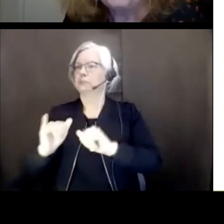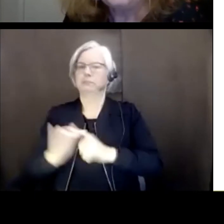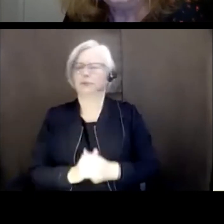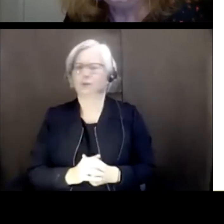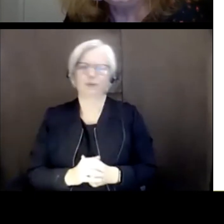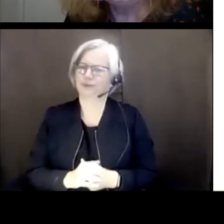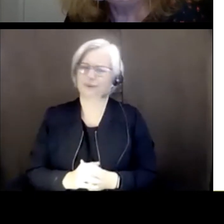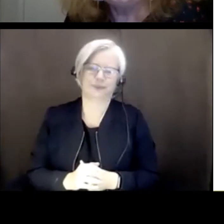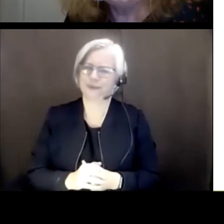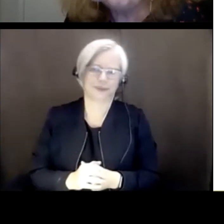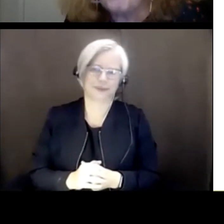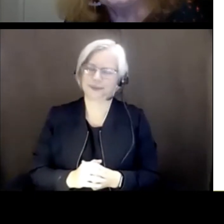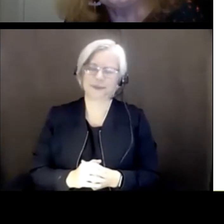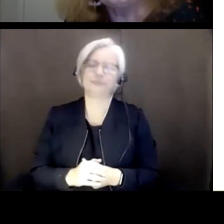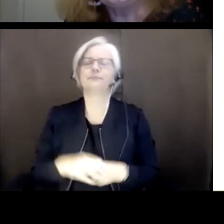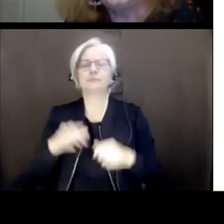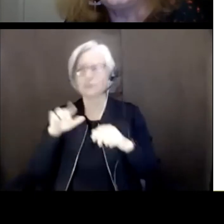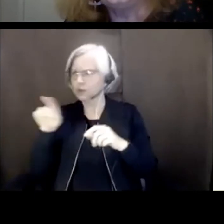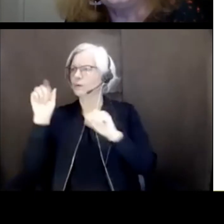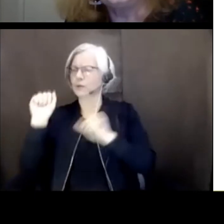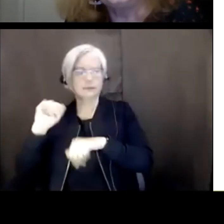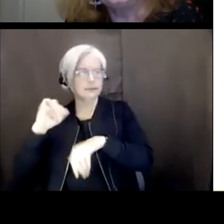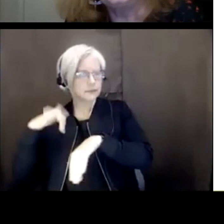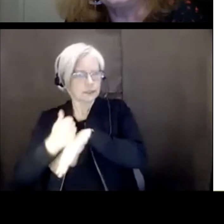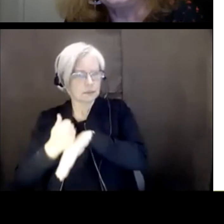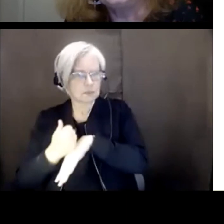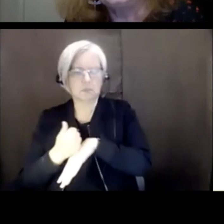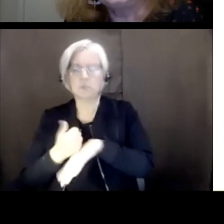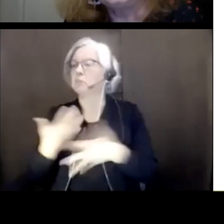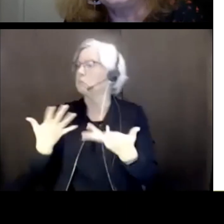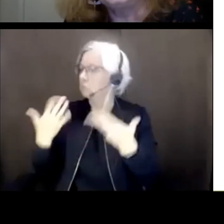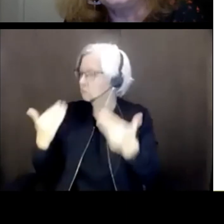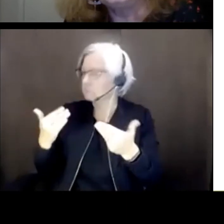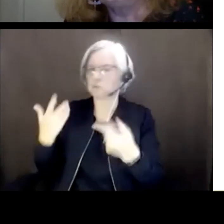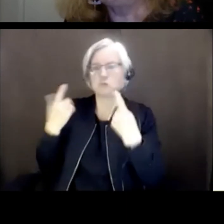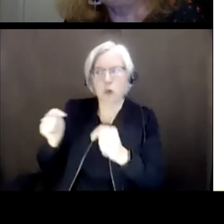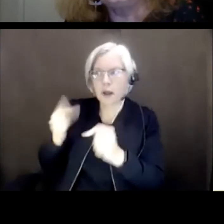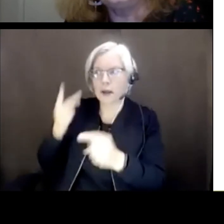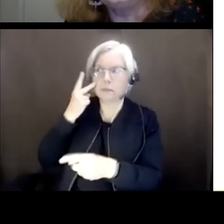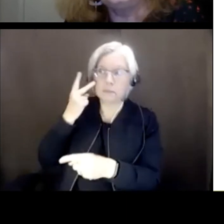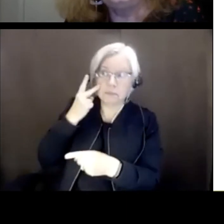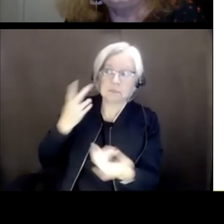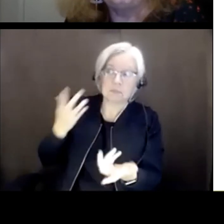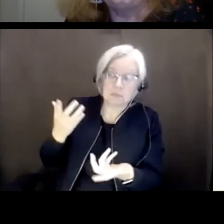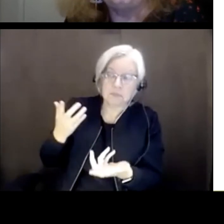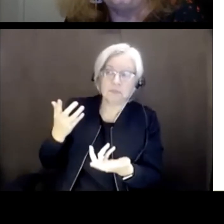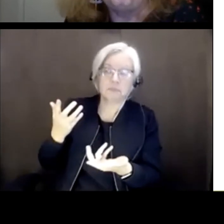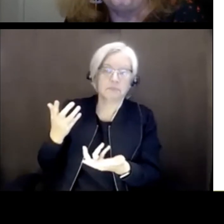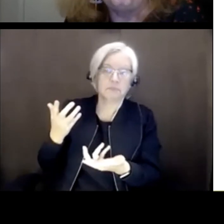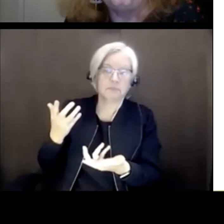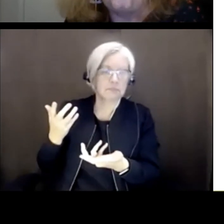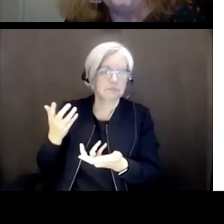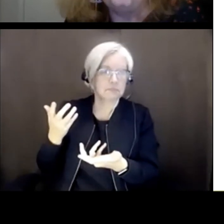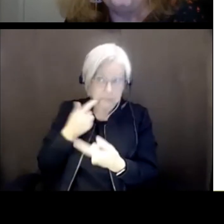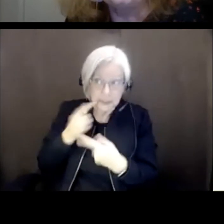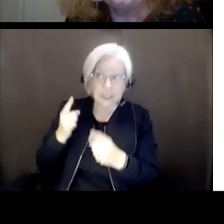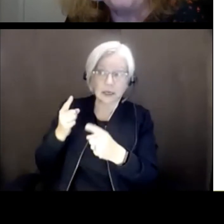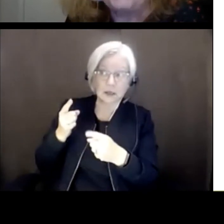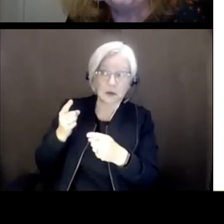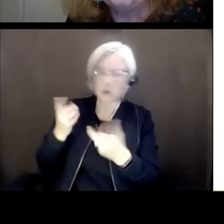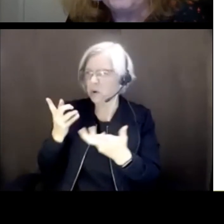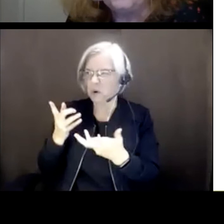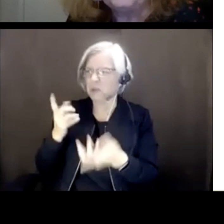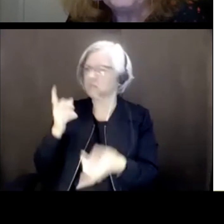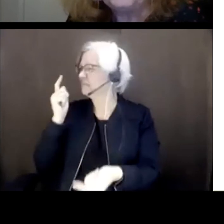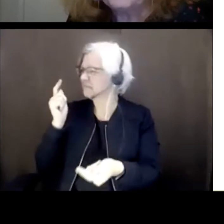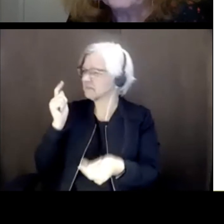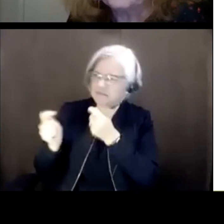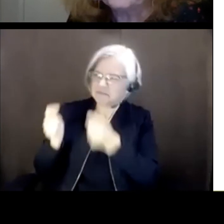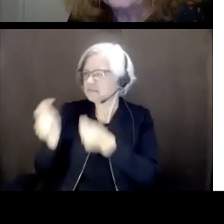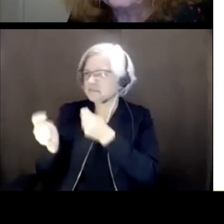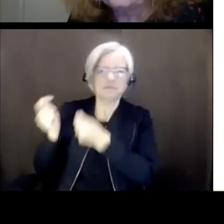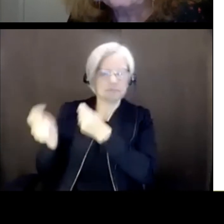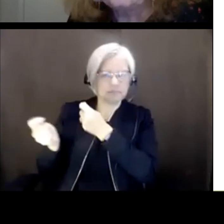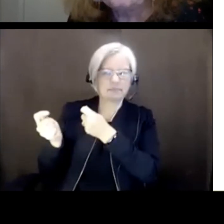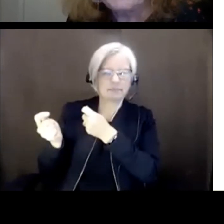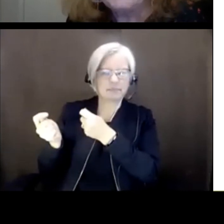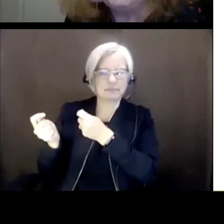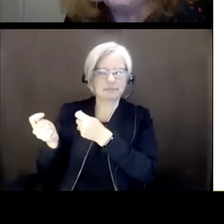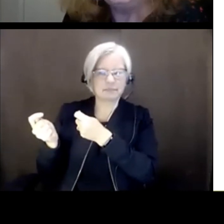YOU CAN TRY DIFFERENT ACCOMMODATIONS TO SEE WHAT WORKS BEST FOR YOU.